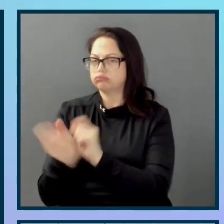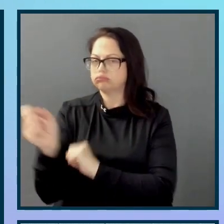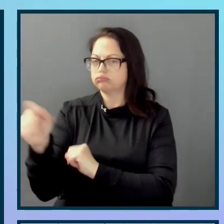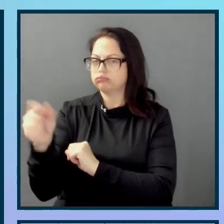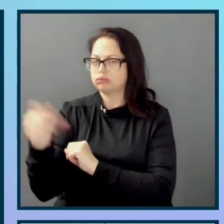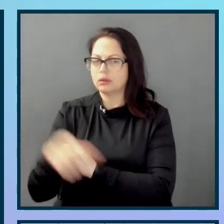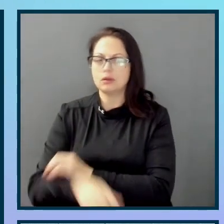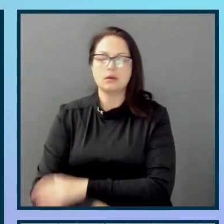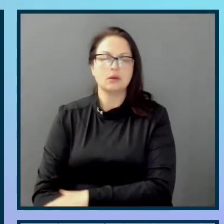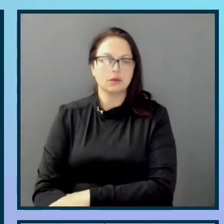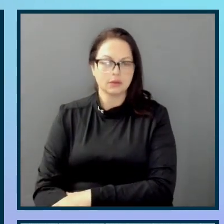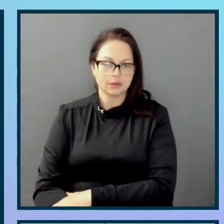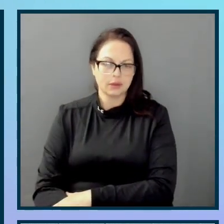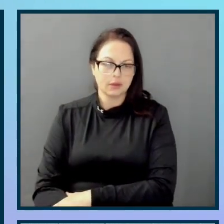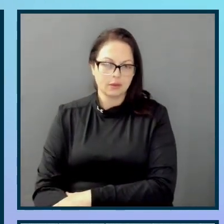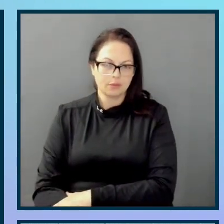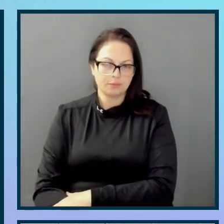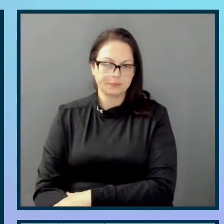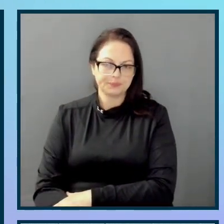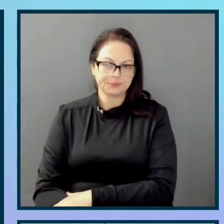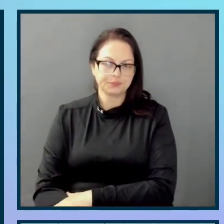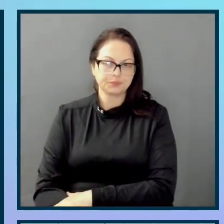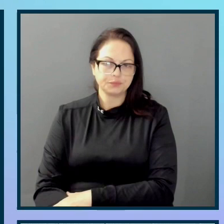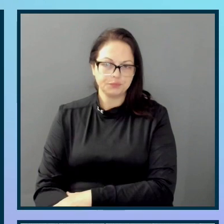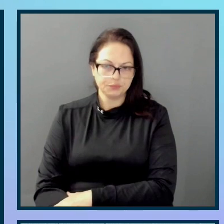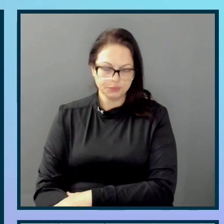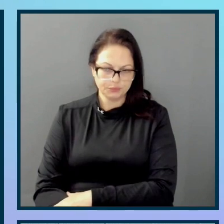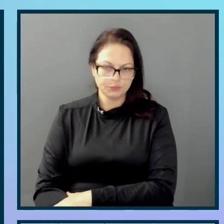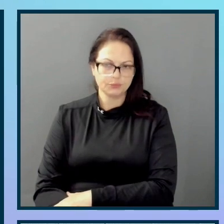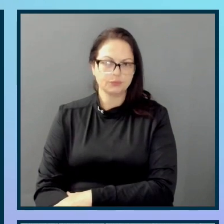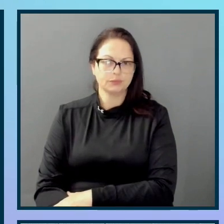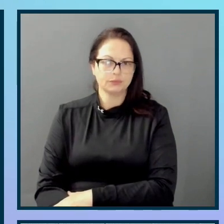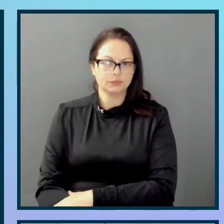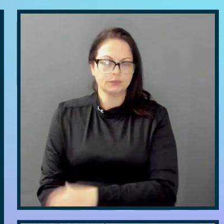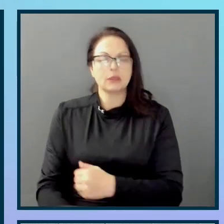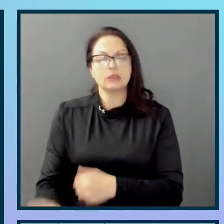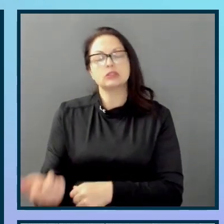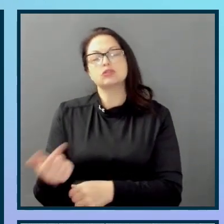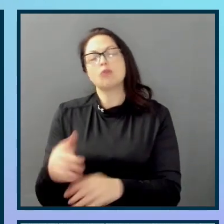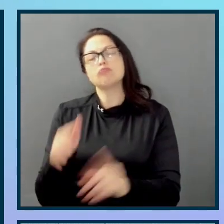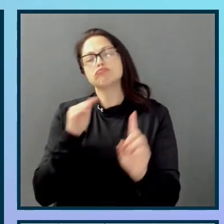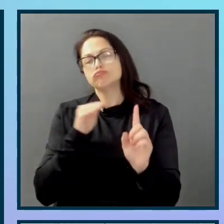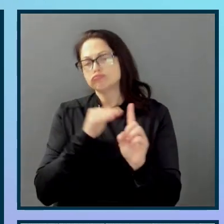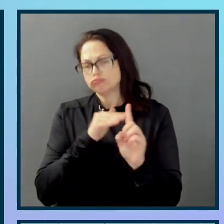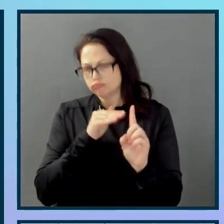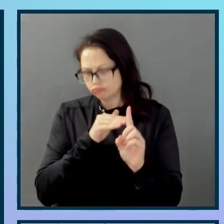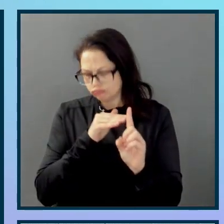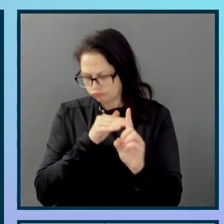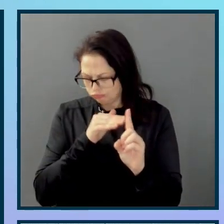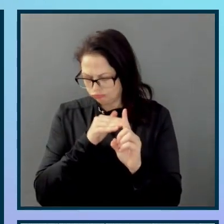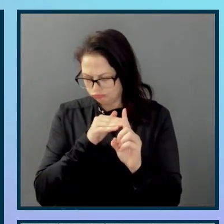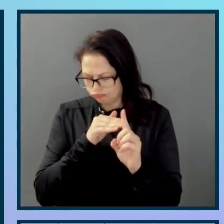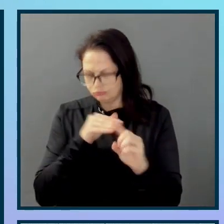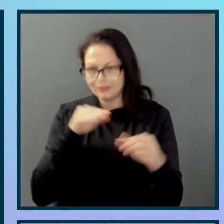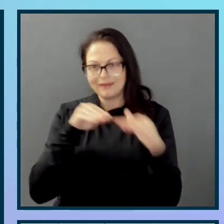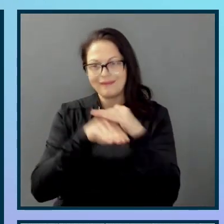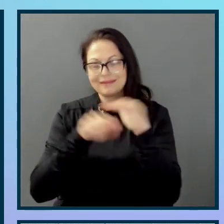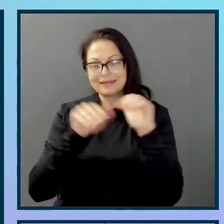So as I begin to conclude the presentation portion of our session today, I wanna remind you that accessibility is not a one time project.